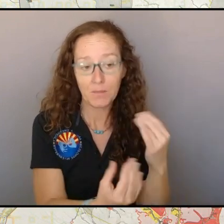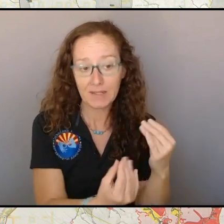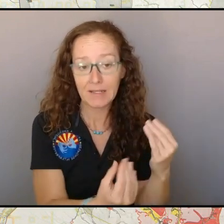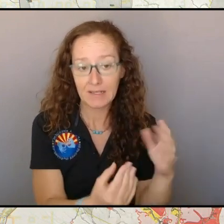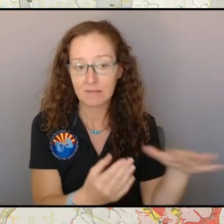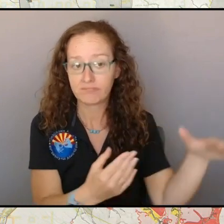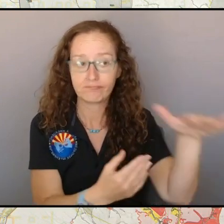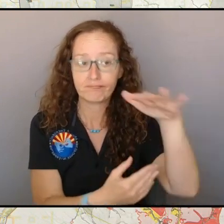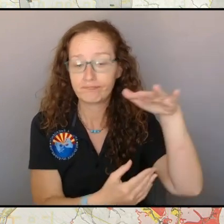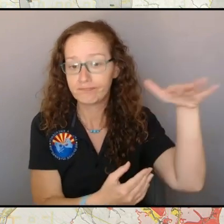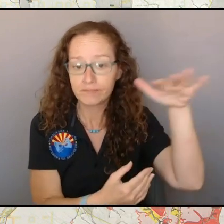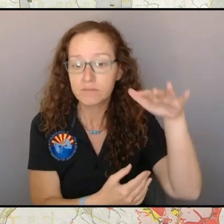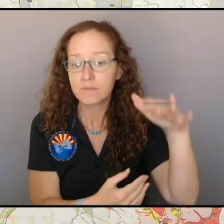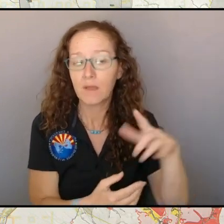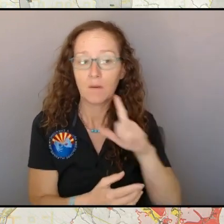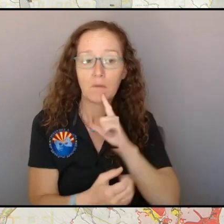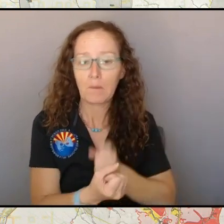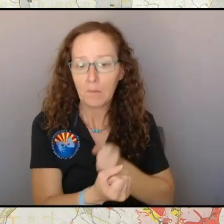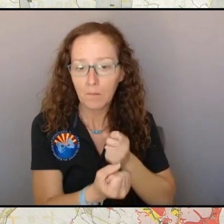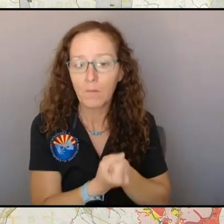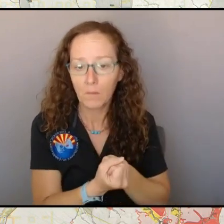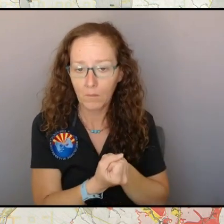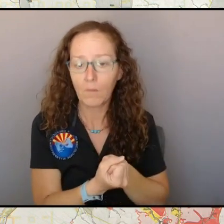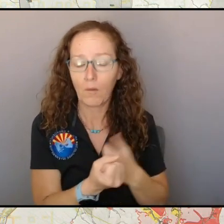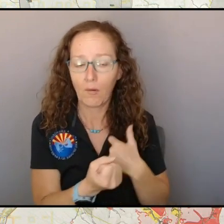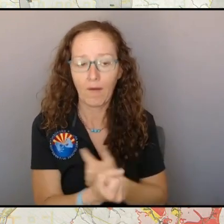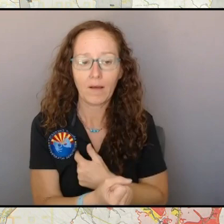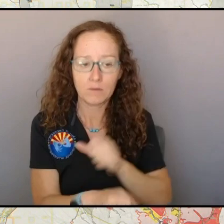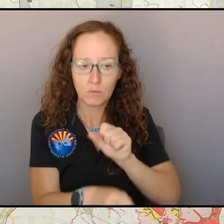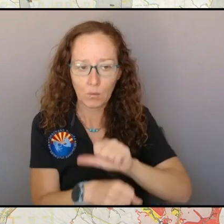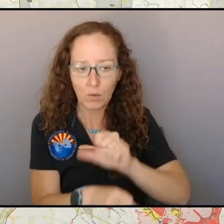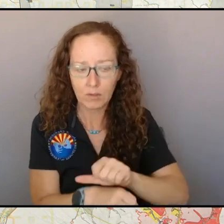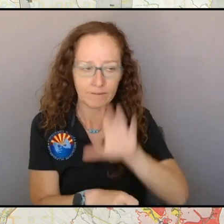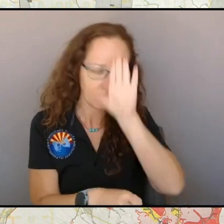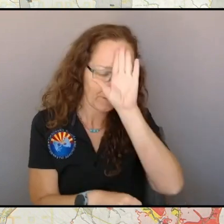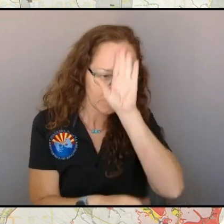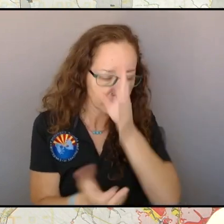in the favor of us out there on the fire. The winds will be much